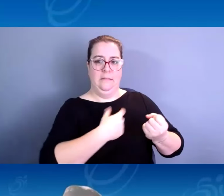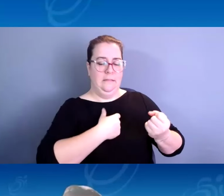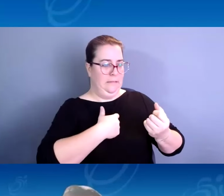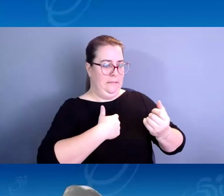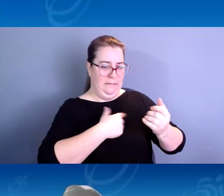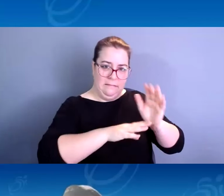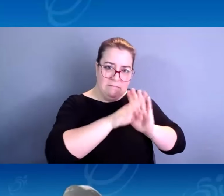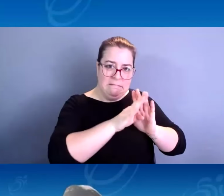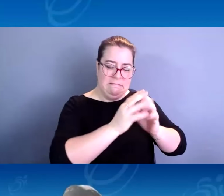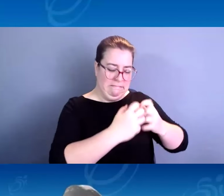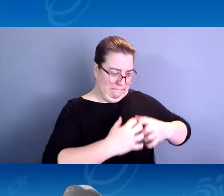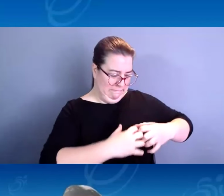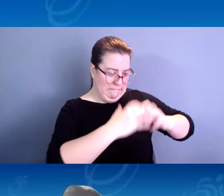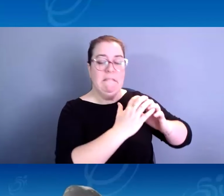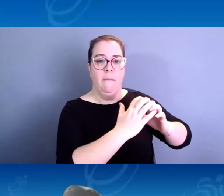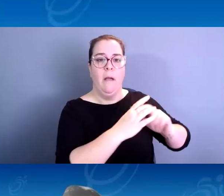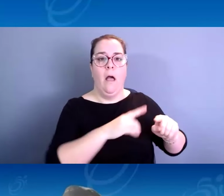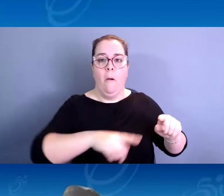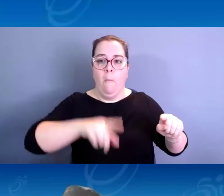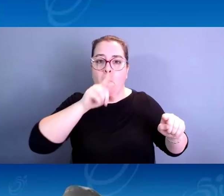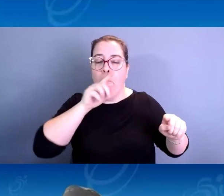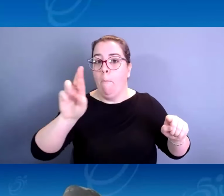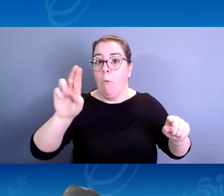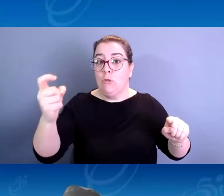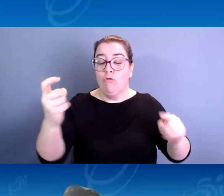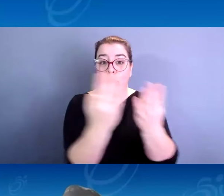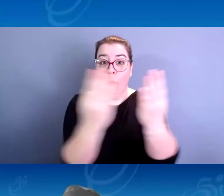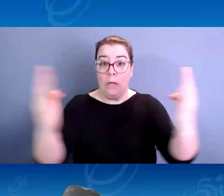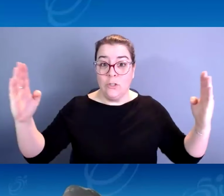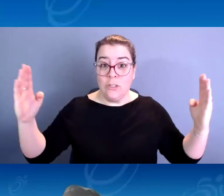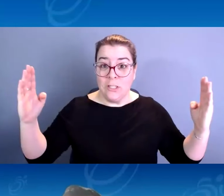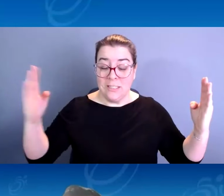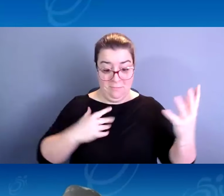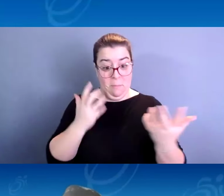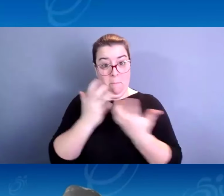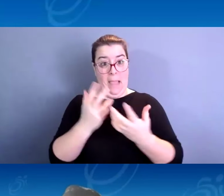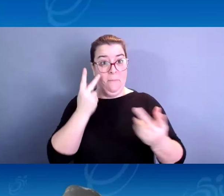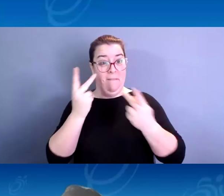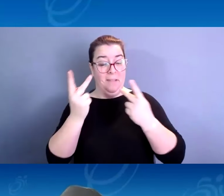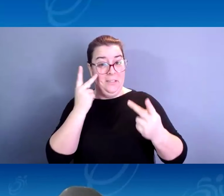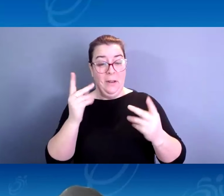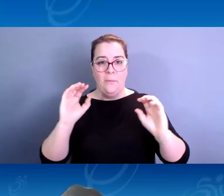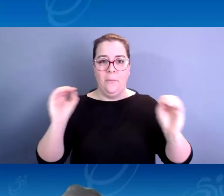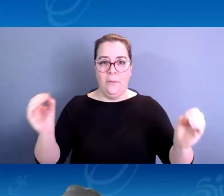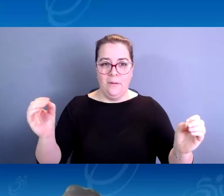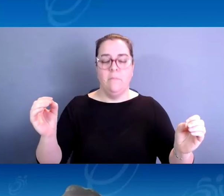And wouldn't that be a nice thing? The other answer, of course, is the self-driving car can't get here fast enough.